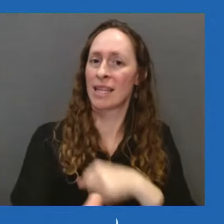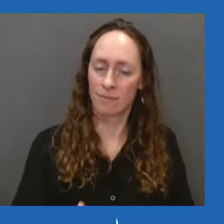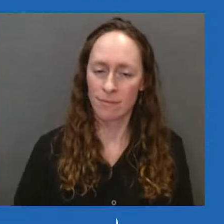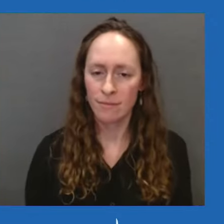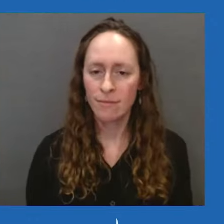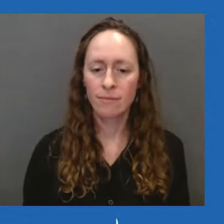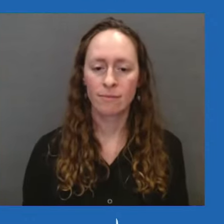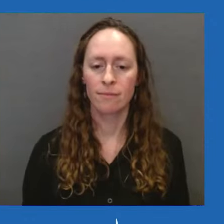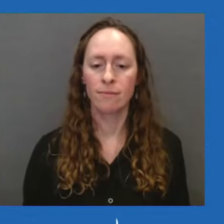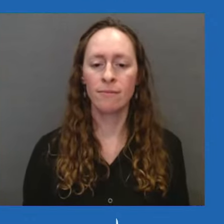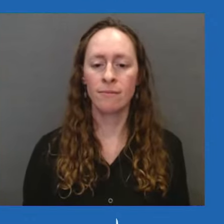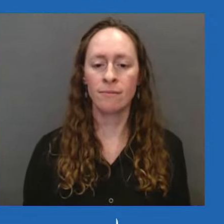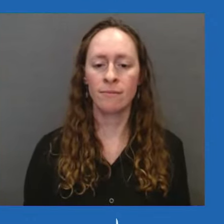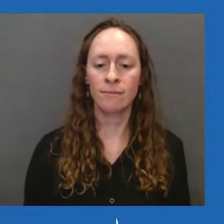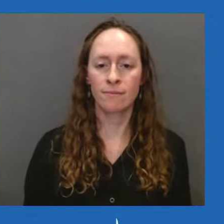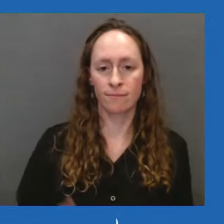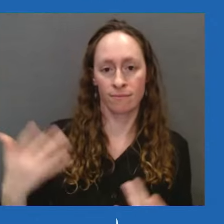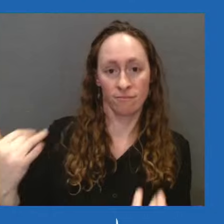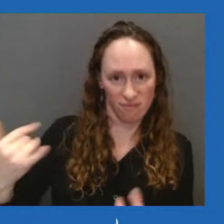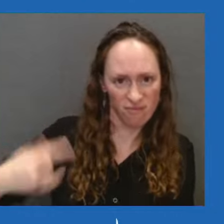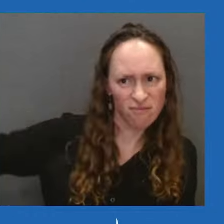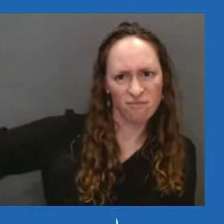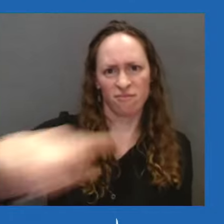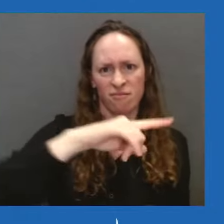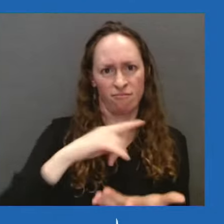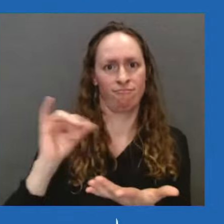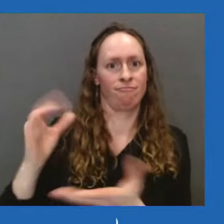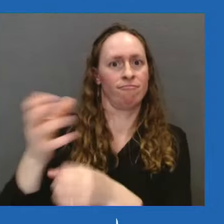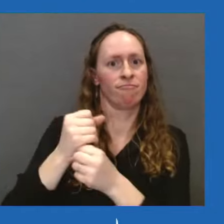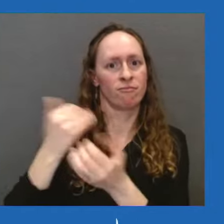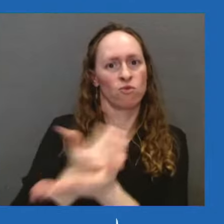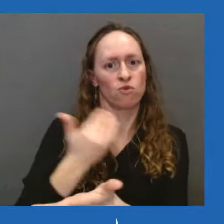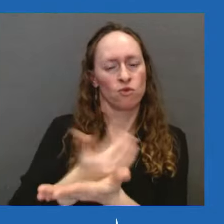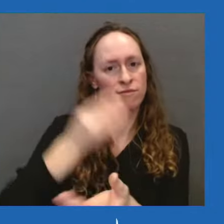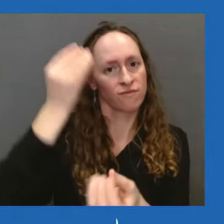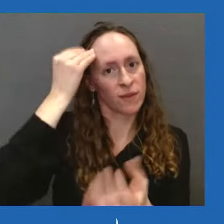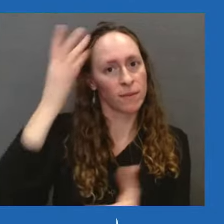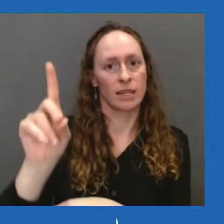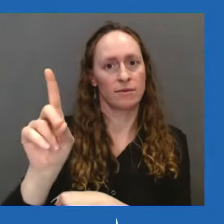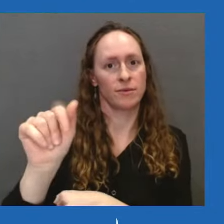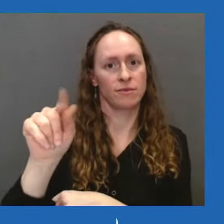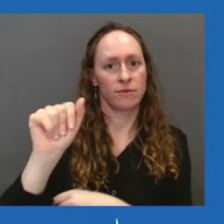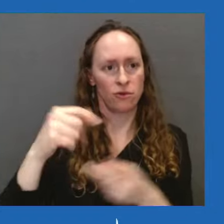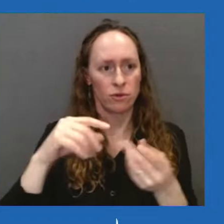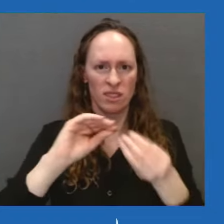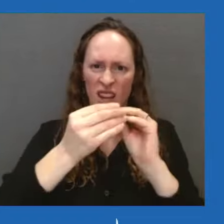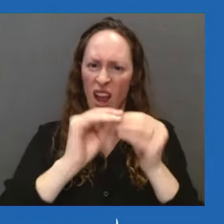by the Inflation Reduction Act -- which I wrote, which we passed -- is going to communities historically left behind.